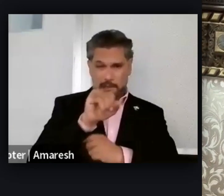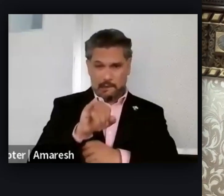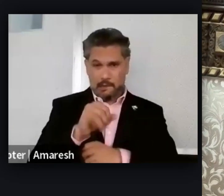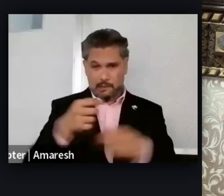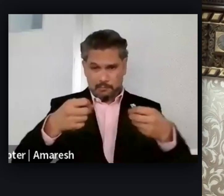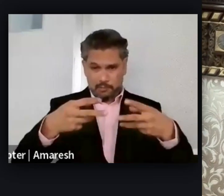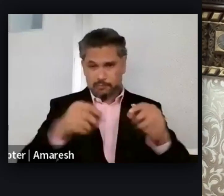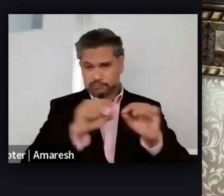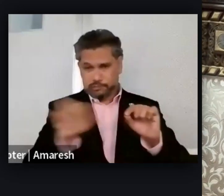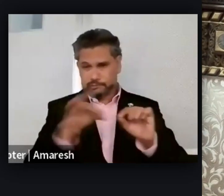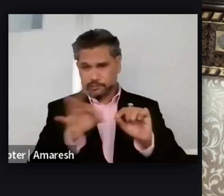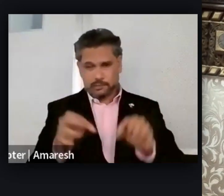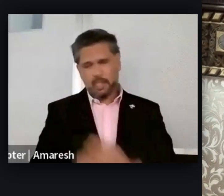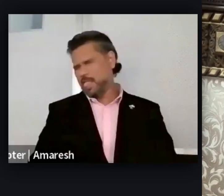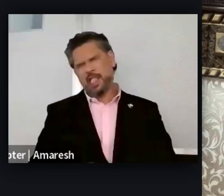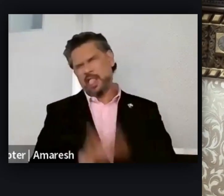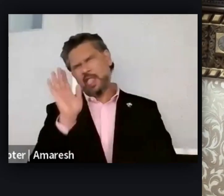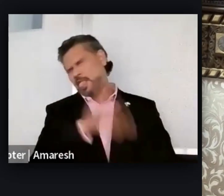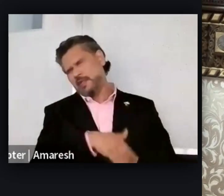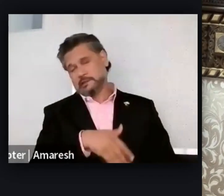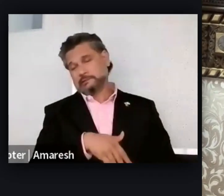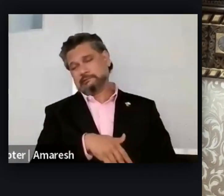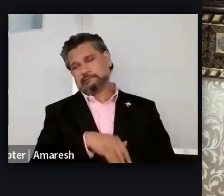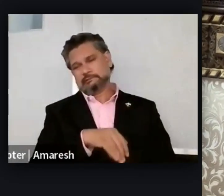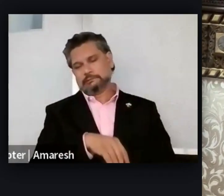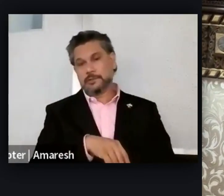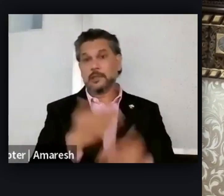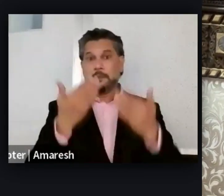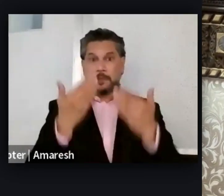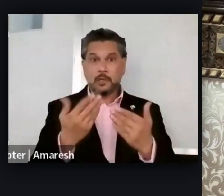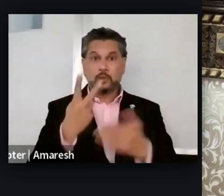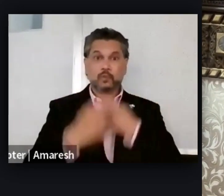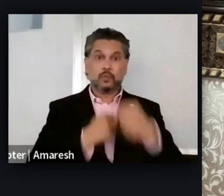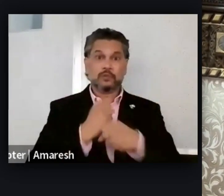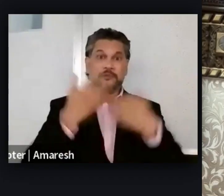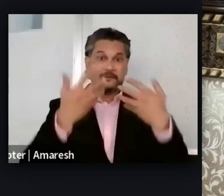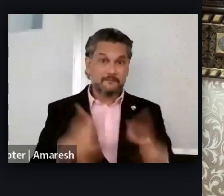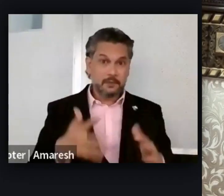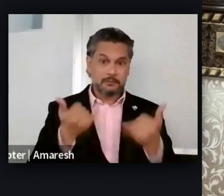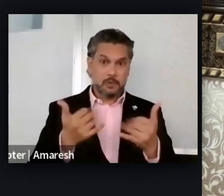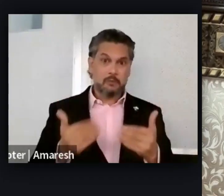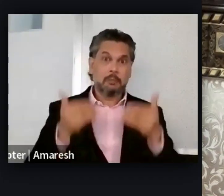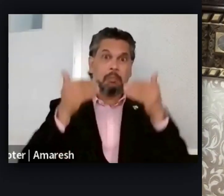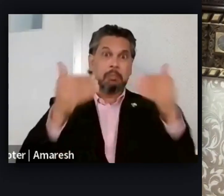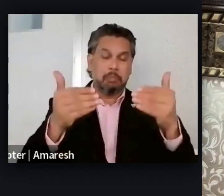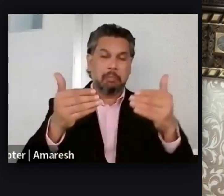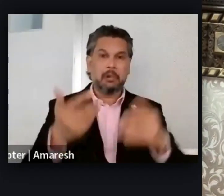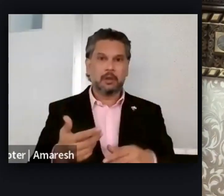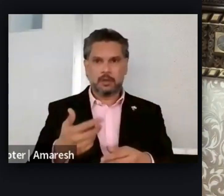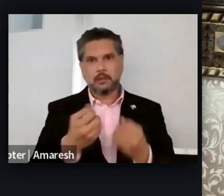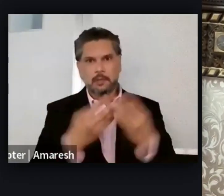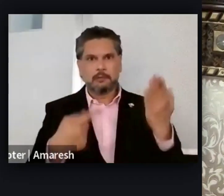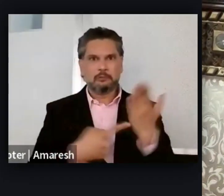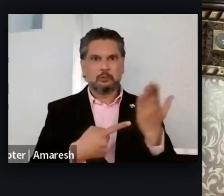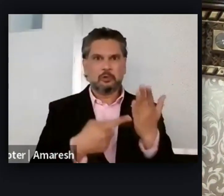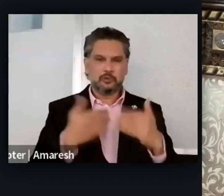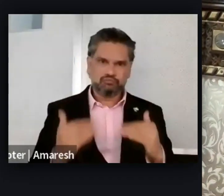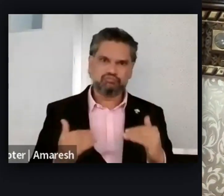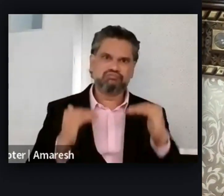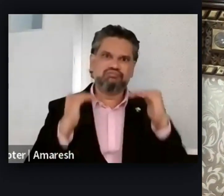But now, since we are two years down the line of, in the age of AI, and so many systems have